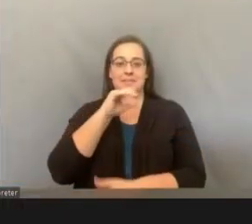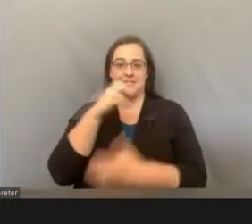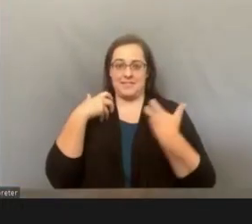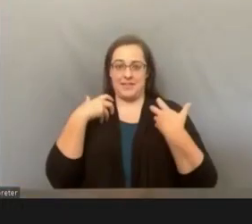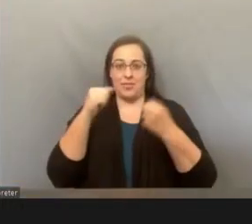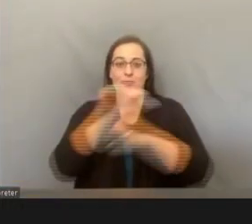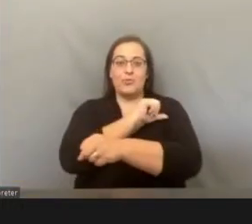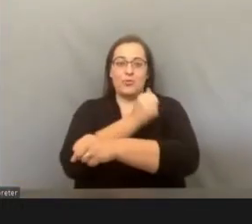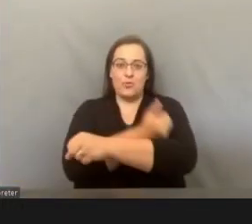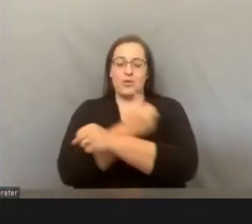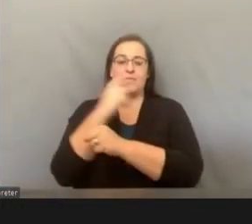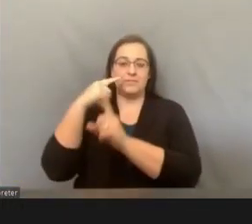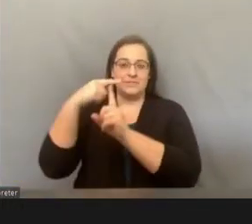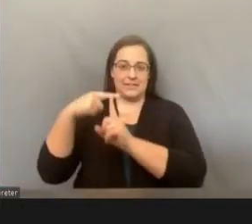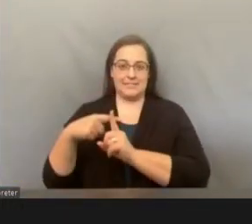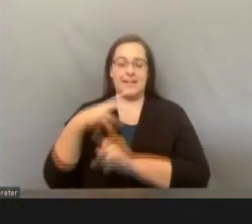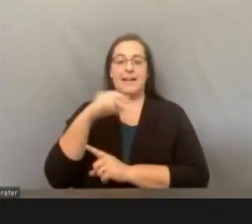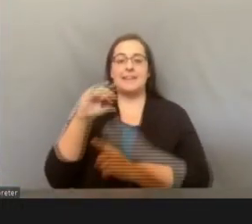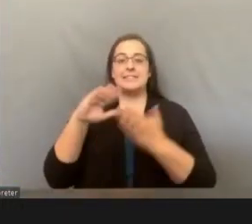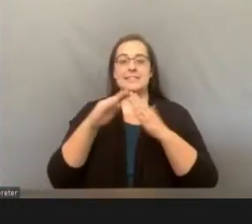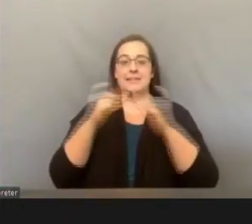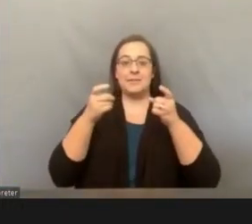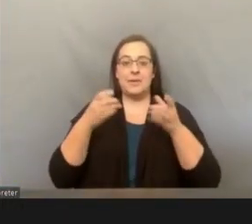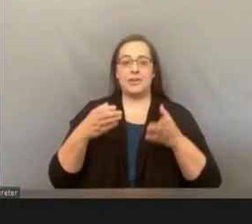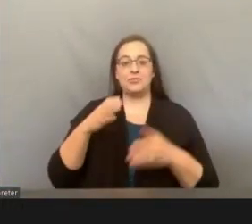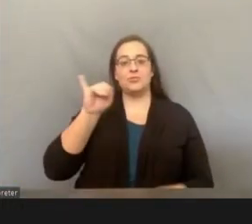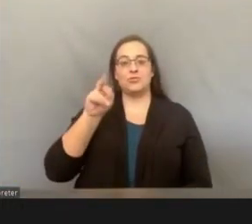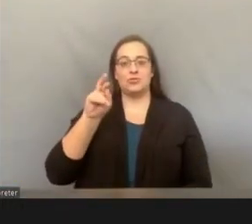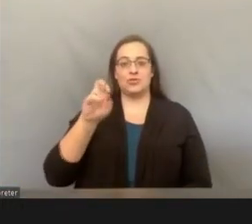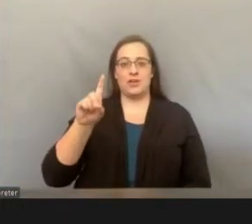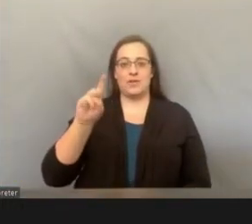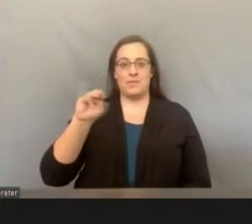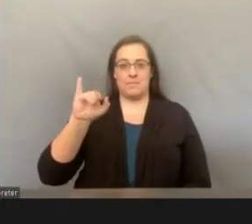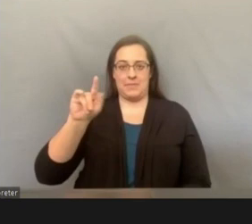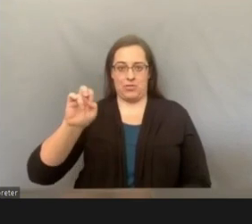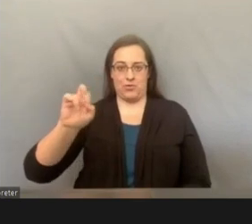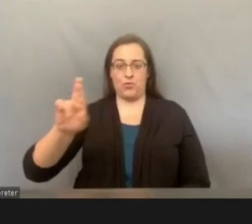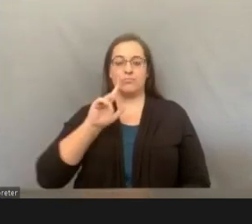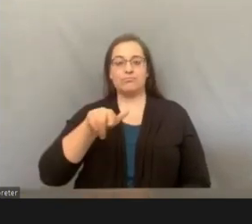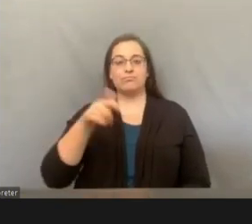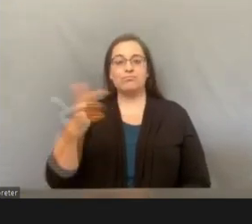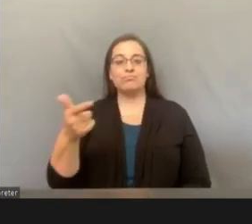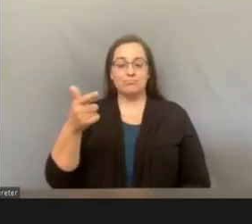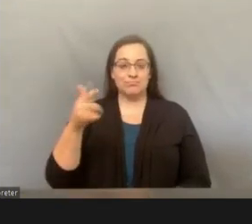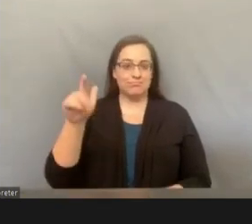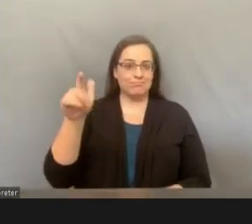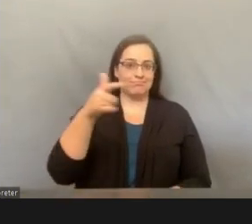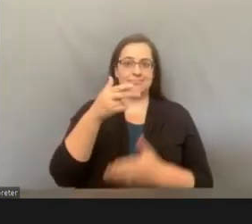AMARILLO IS PREPARED FOR BRIEFING ON THE CORONAVIRUS PANDEMIC WILL TAKE YOU THERE LIFE.